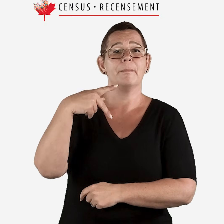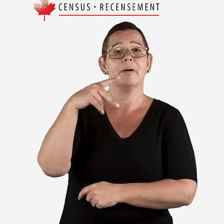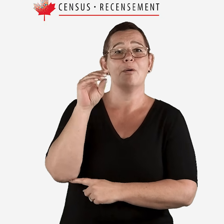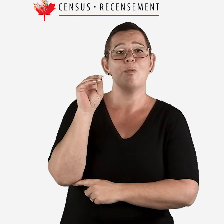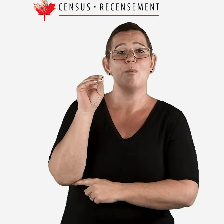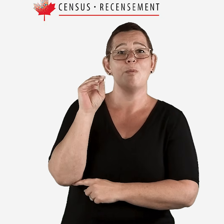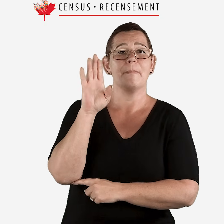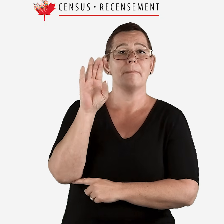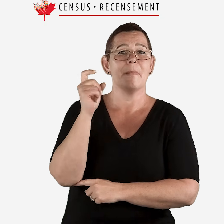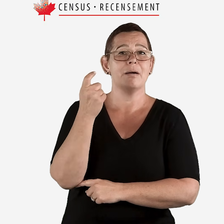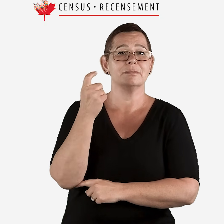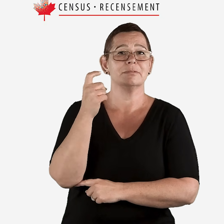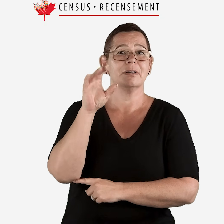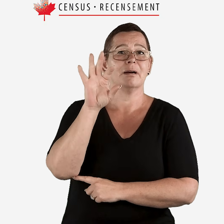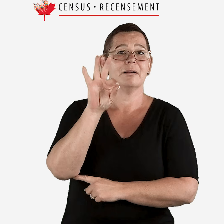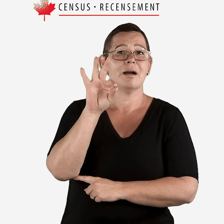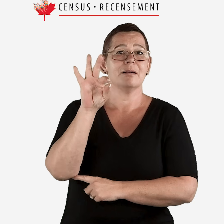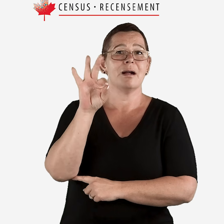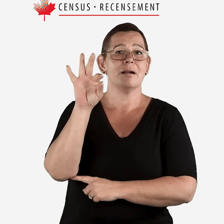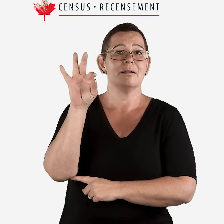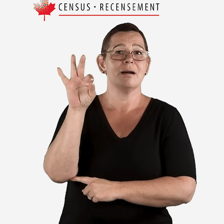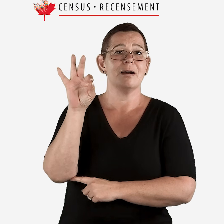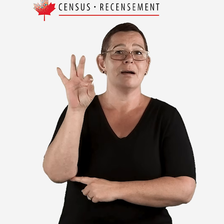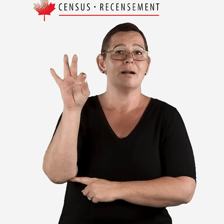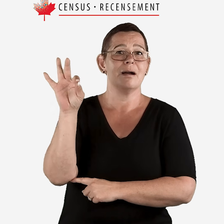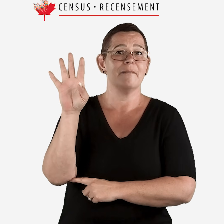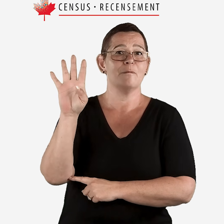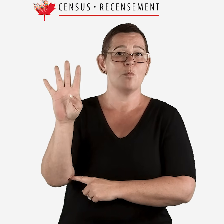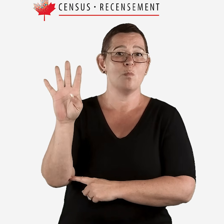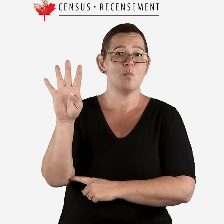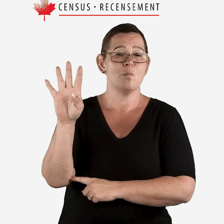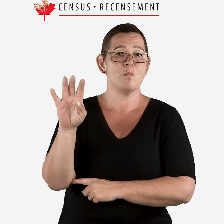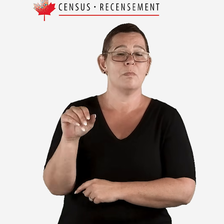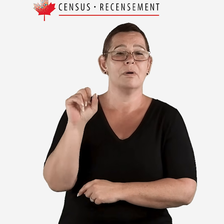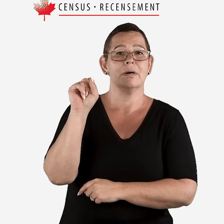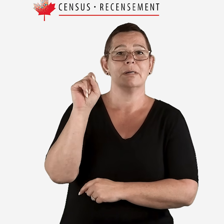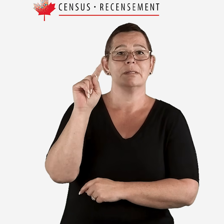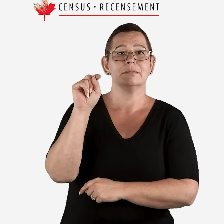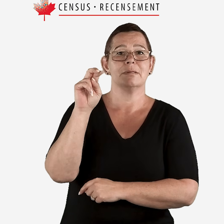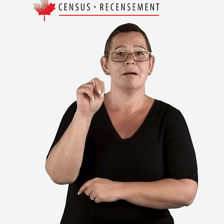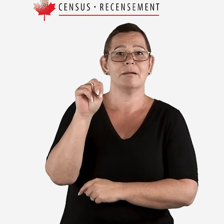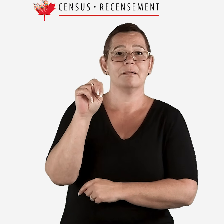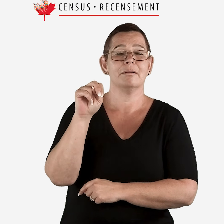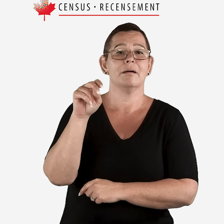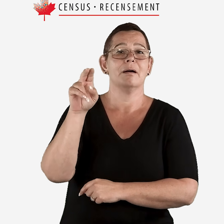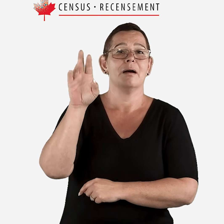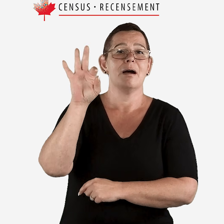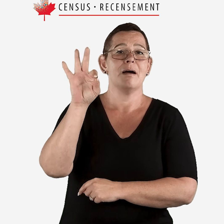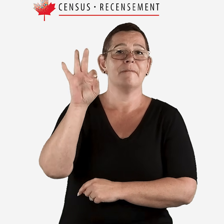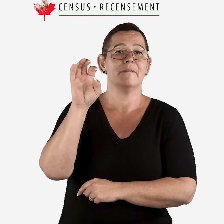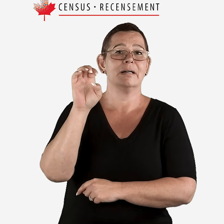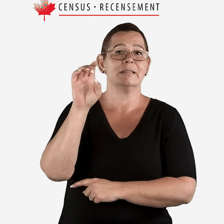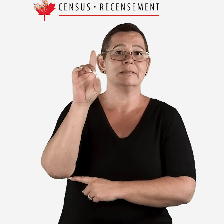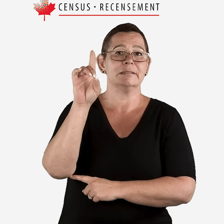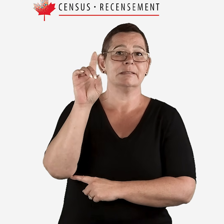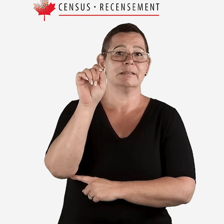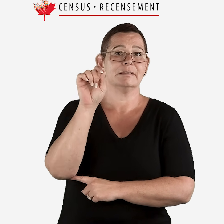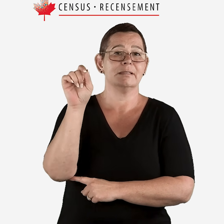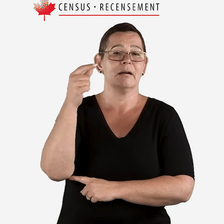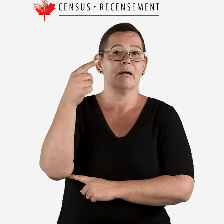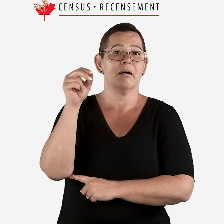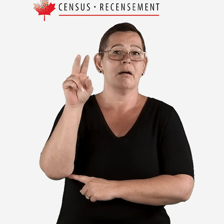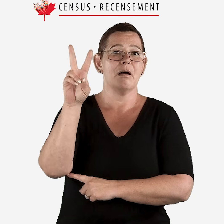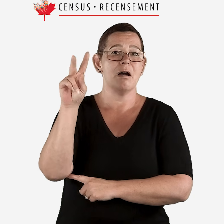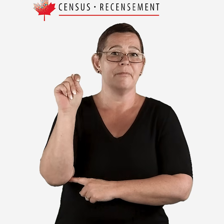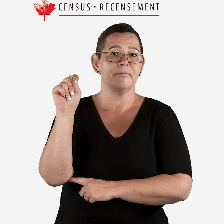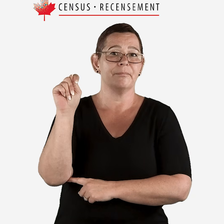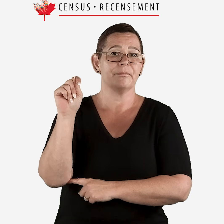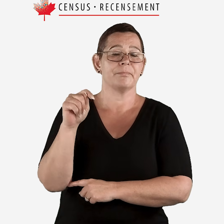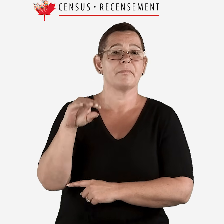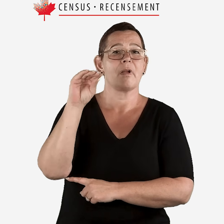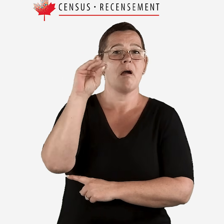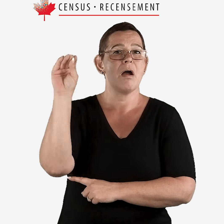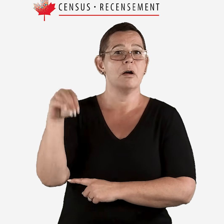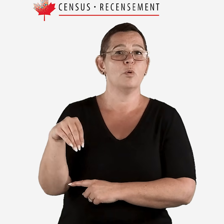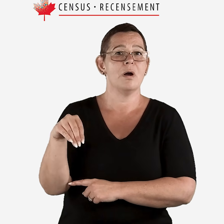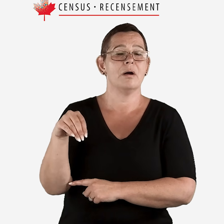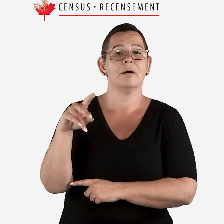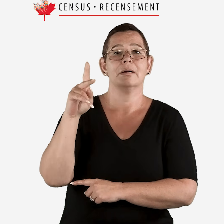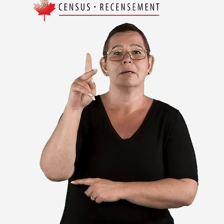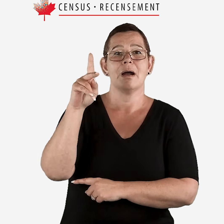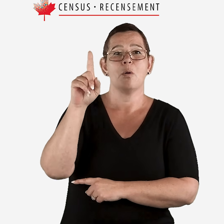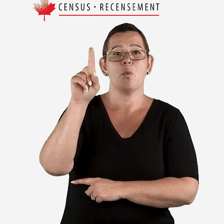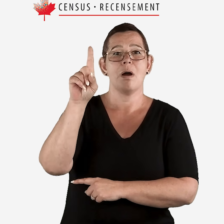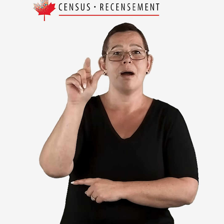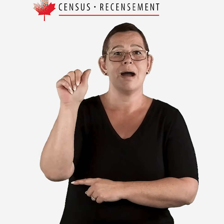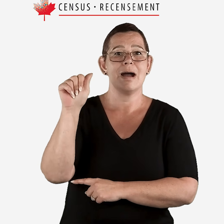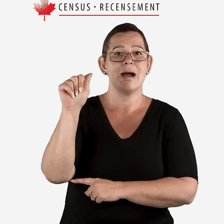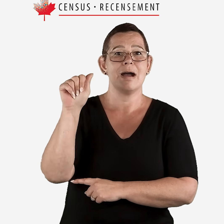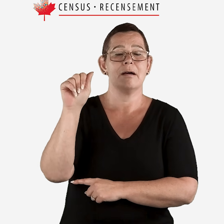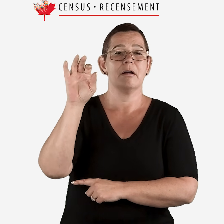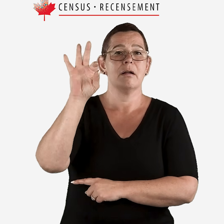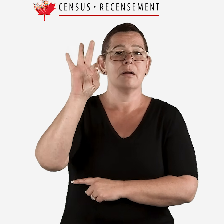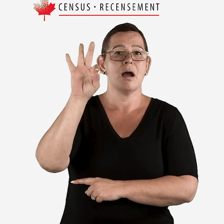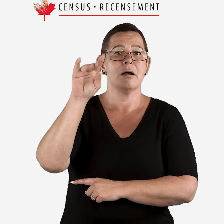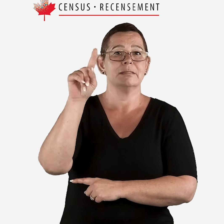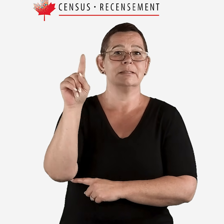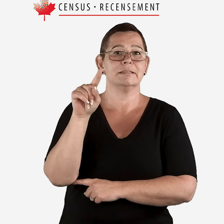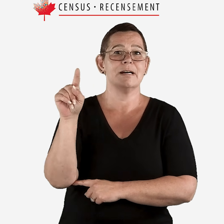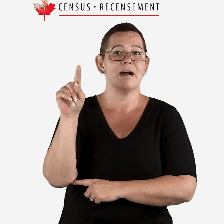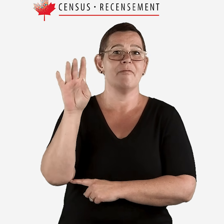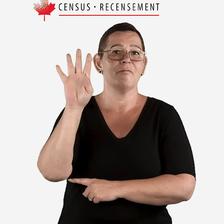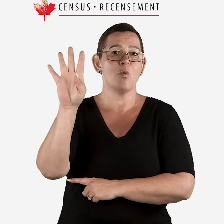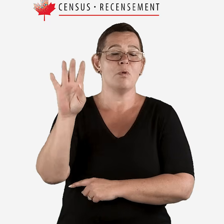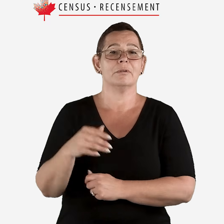PO BOX 99994 STN FED-GOVT Ottawa, K1A 9Z4